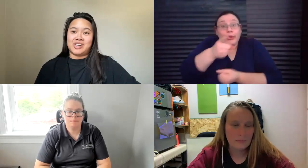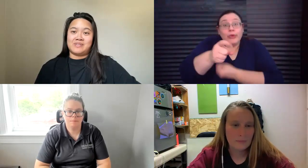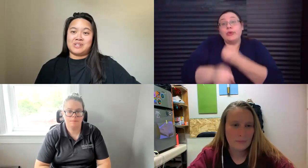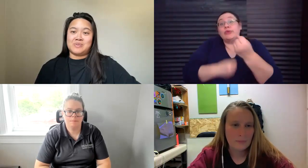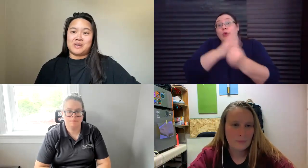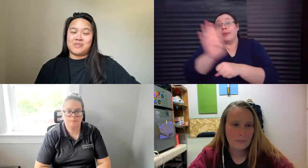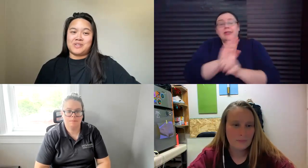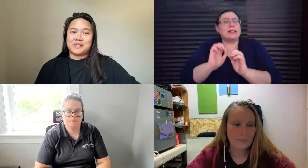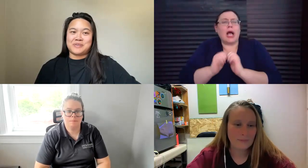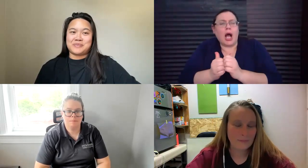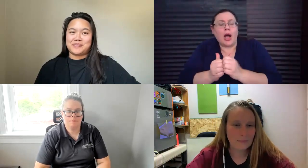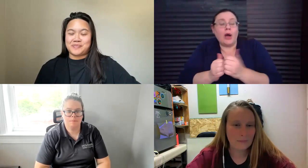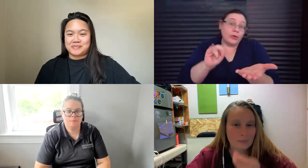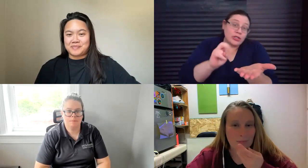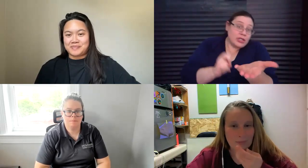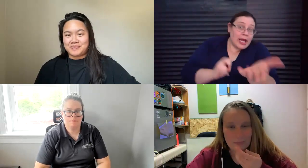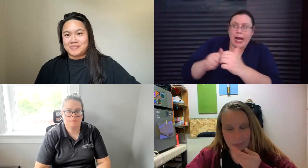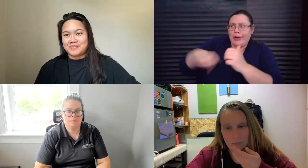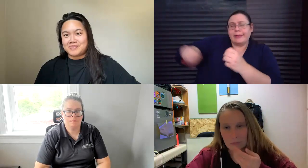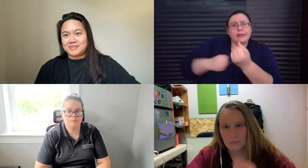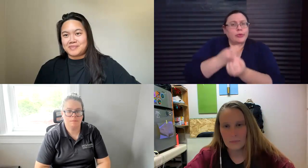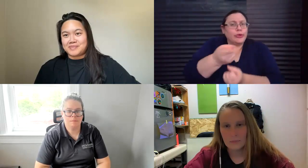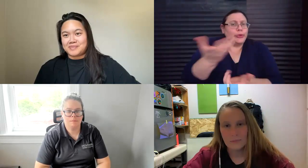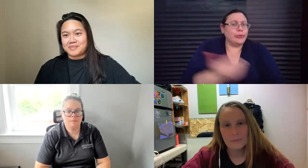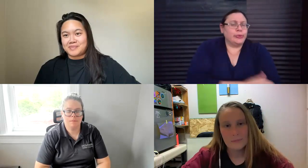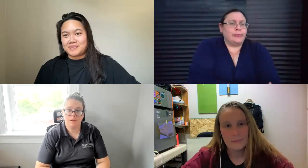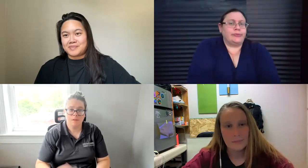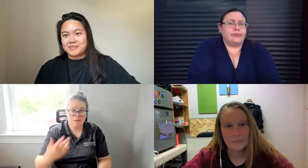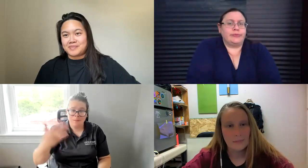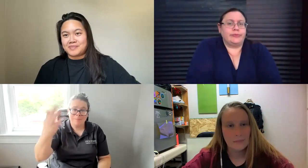Jane, do you want to go first?